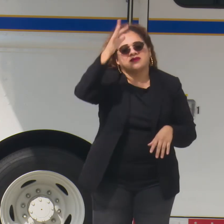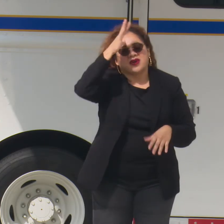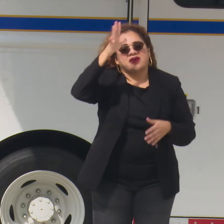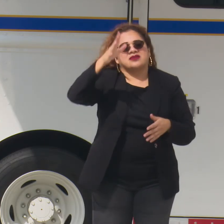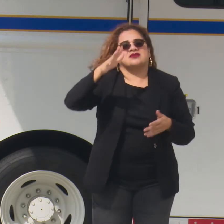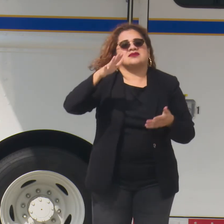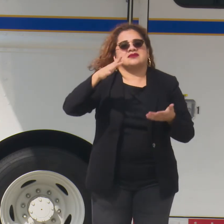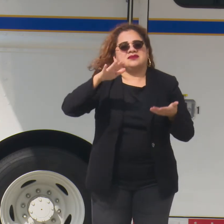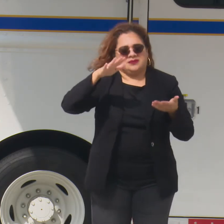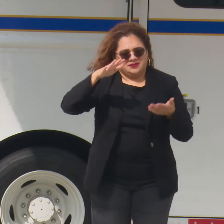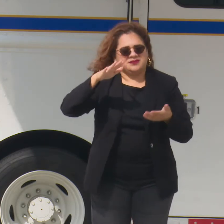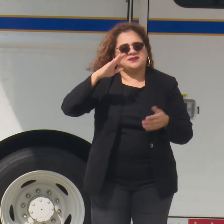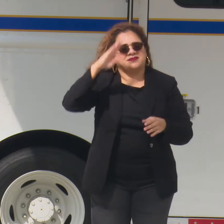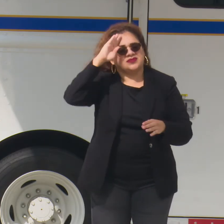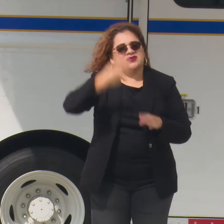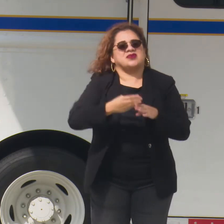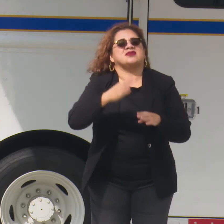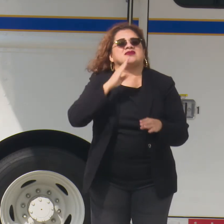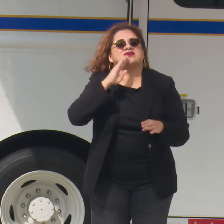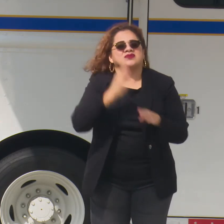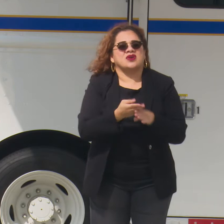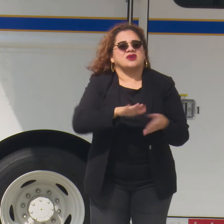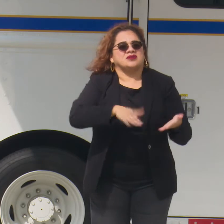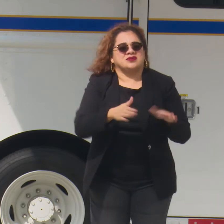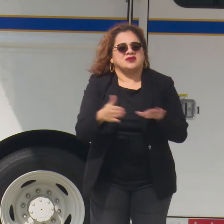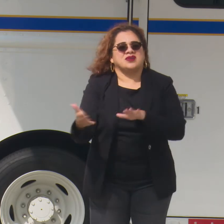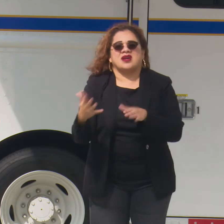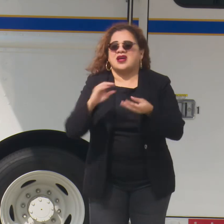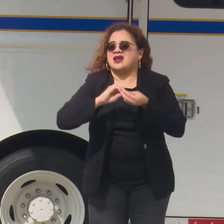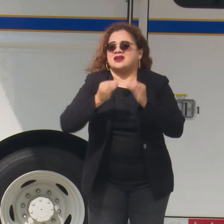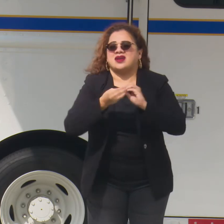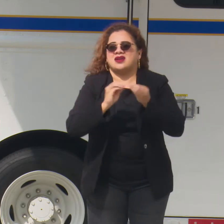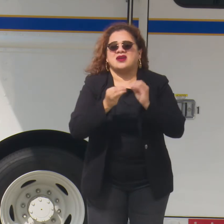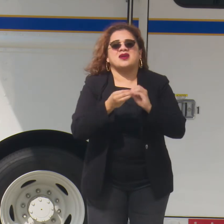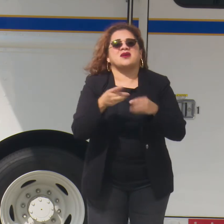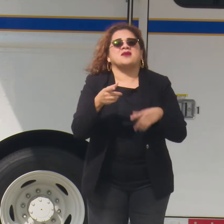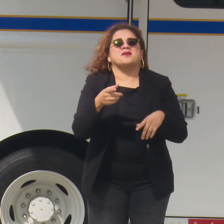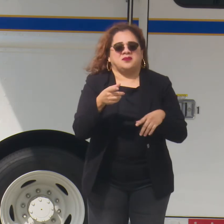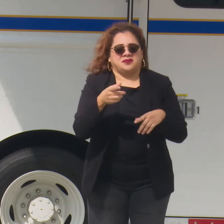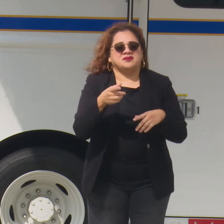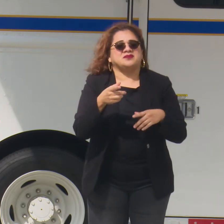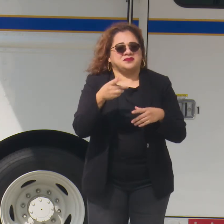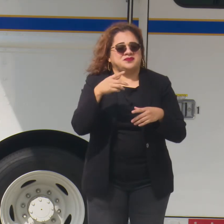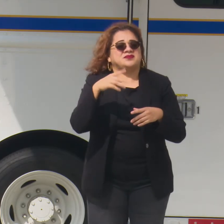to COVID-19. Based on the data released by the county of public health, Long